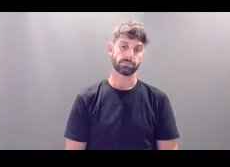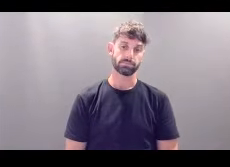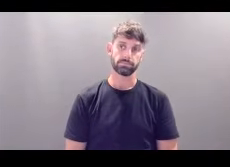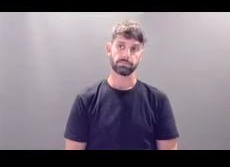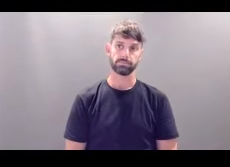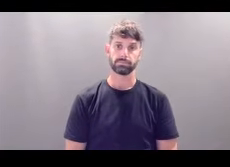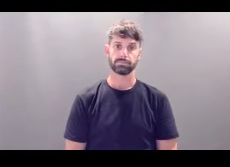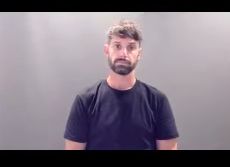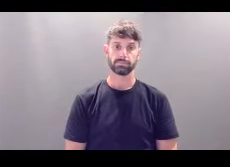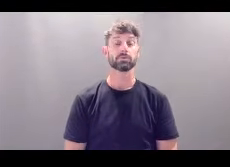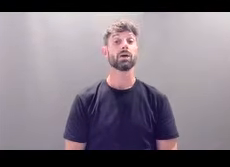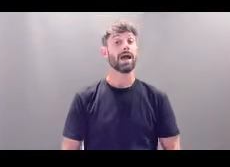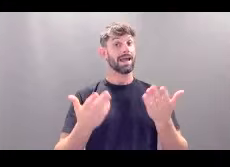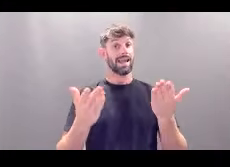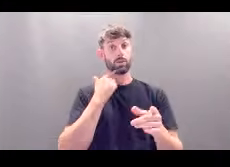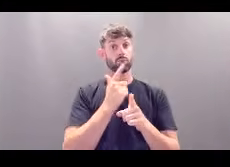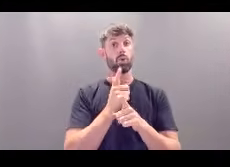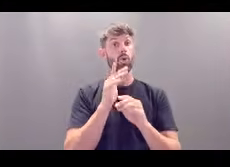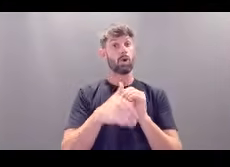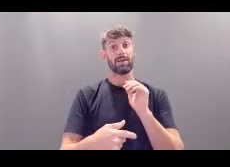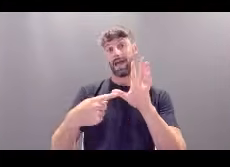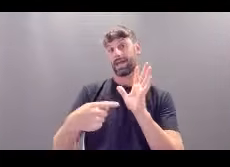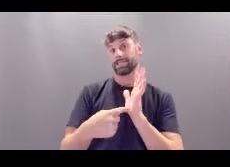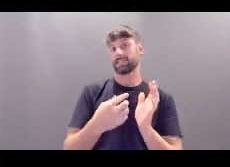We will now cover AT risk.